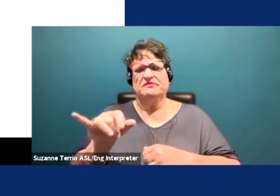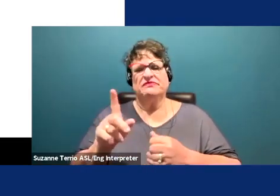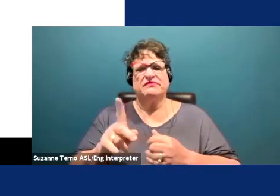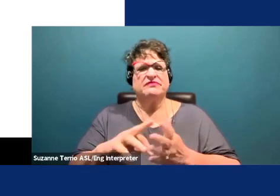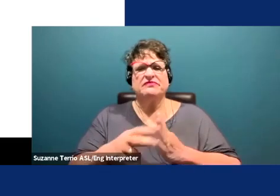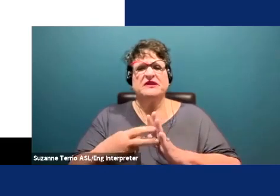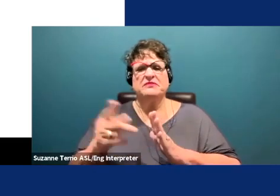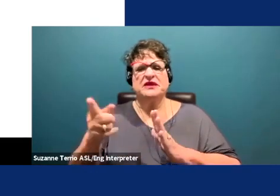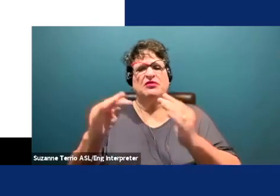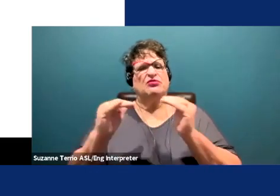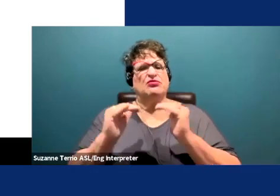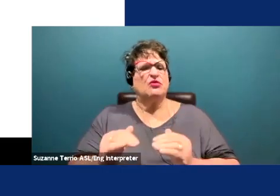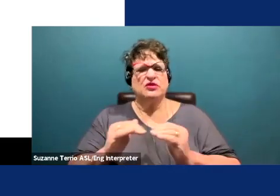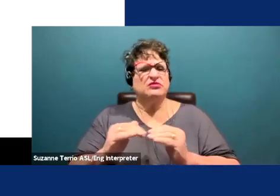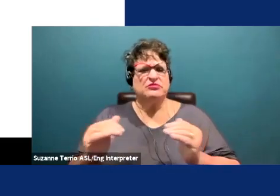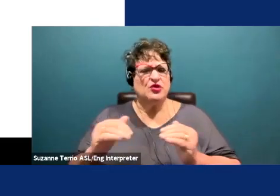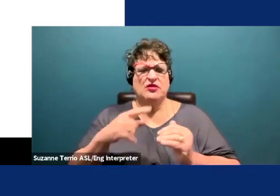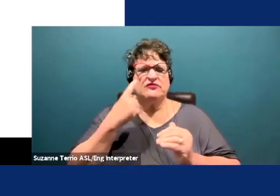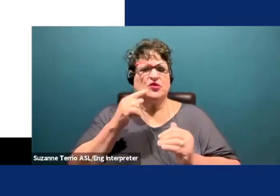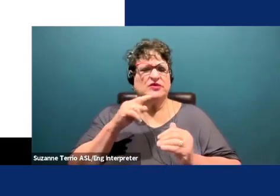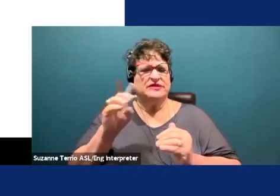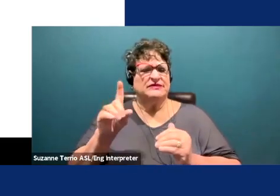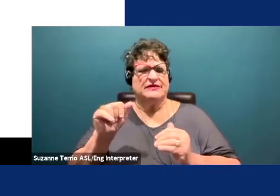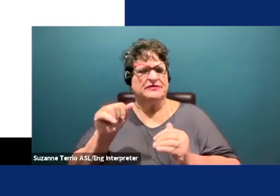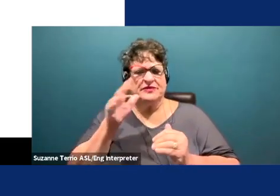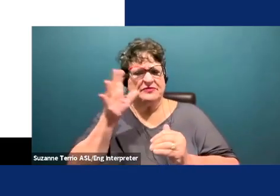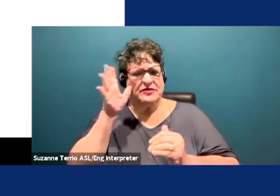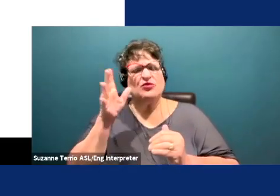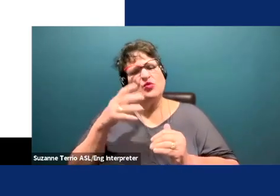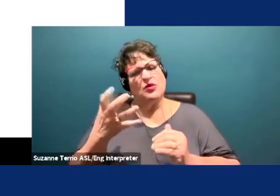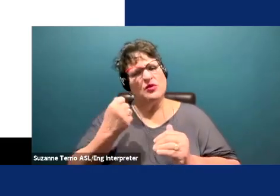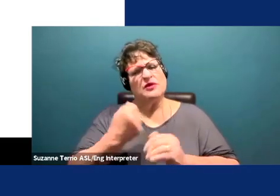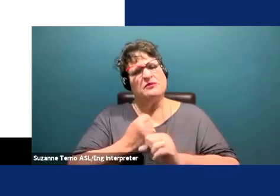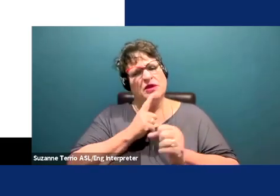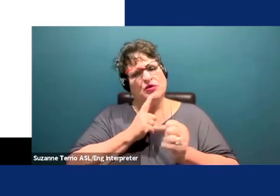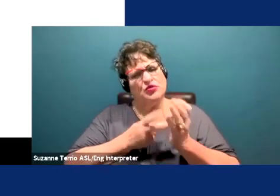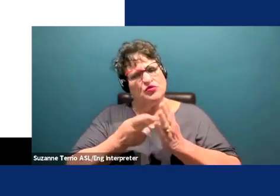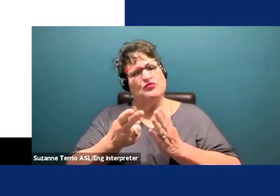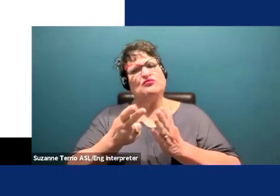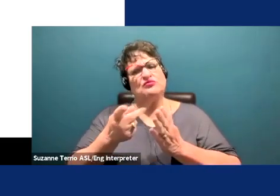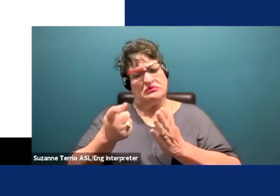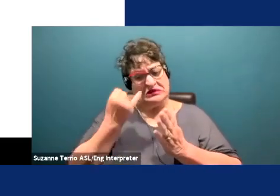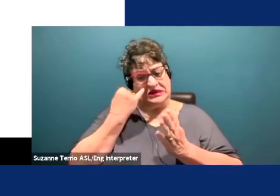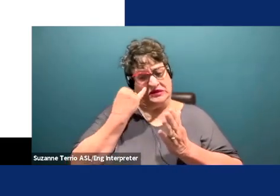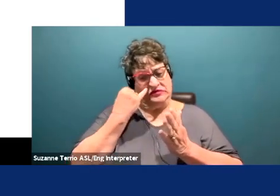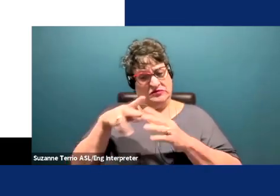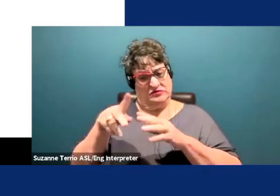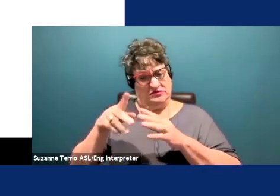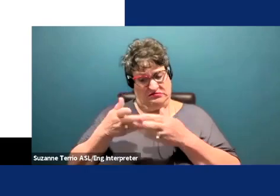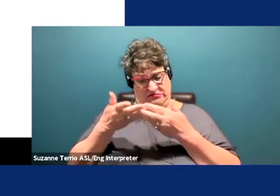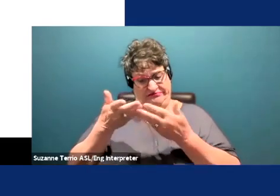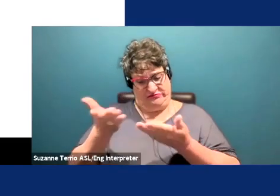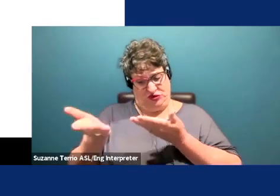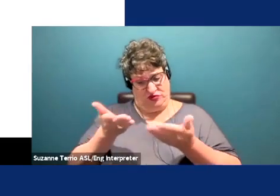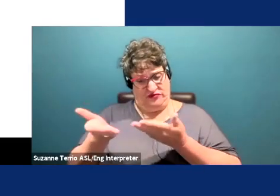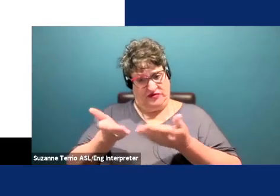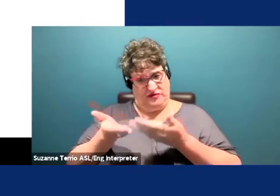but what it does mean is that we want to ensure that if this service is being given so that a person can increase their parenting capacity,